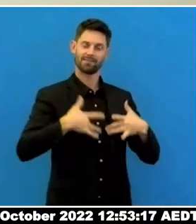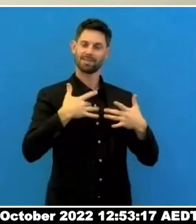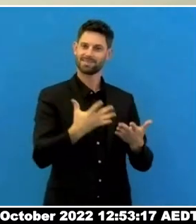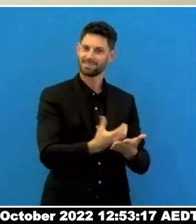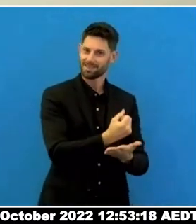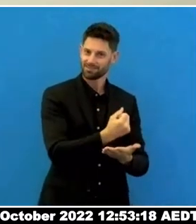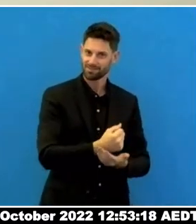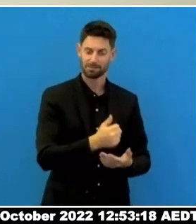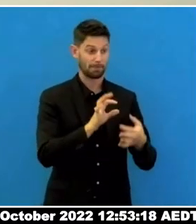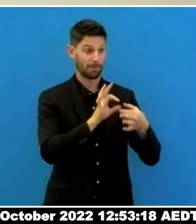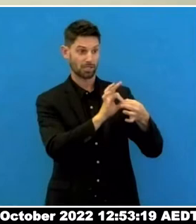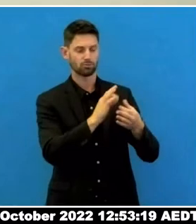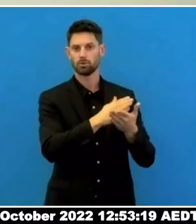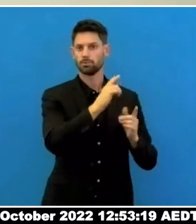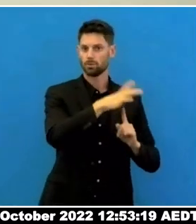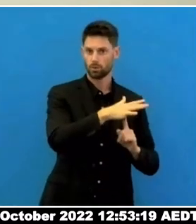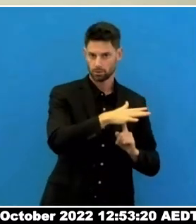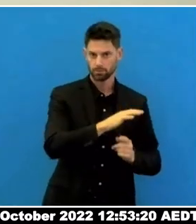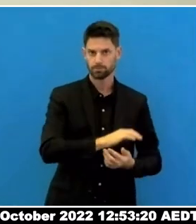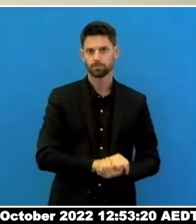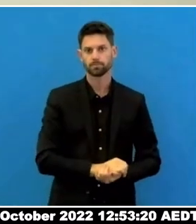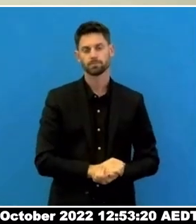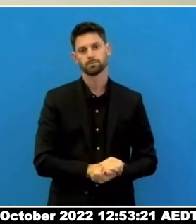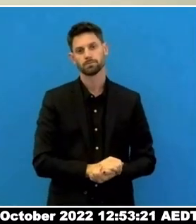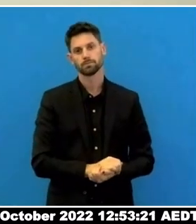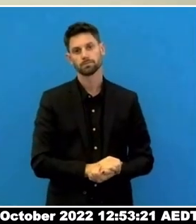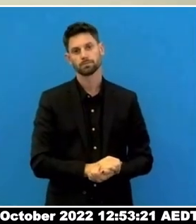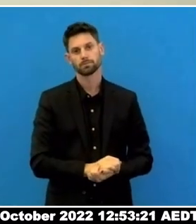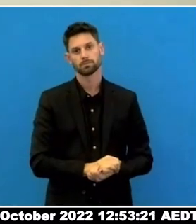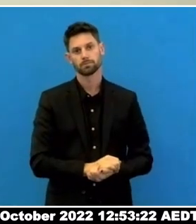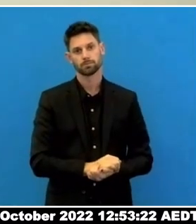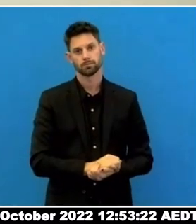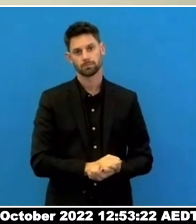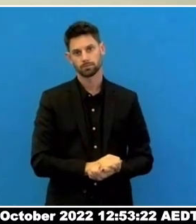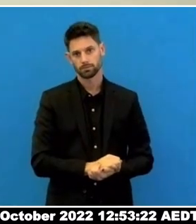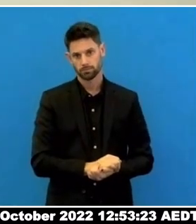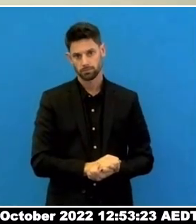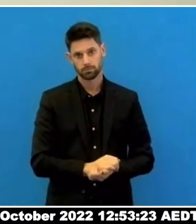One of the other things that can be really useful is assisting clients to develop a document,